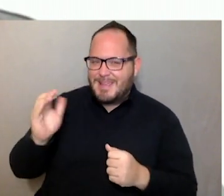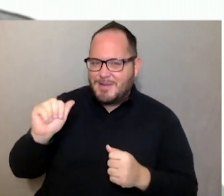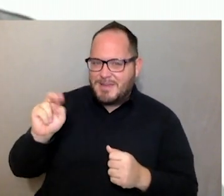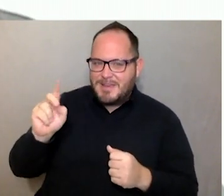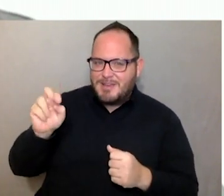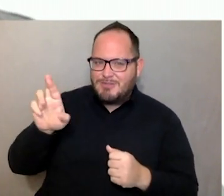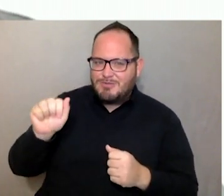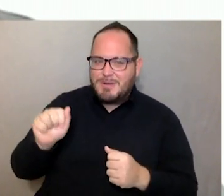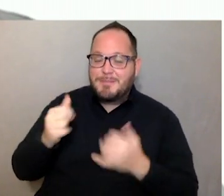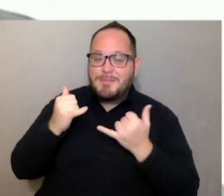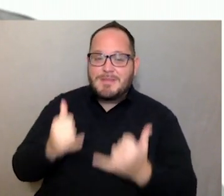MEMBERS OF THE MEDIA, I SEE THAT THERE ARE SOME QUESTIONS HERE IN